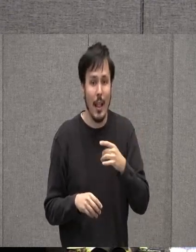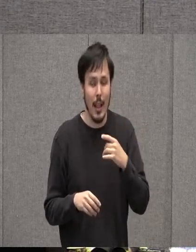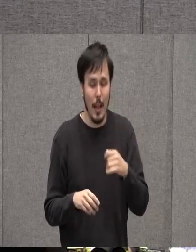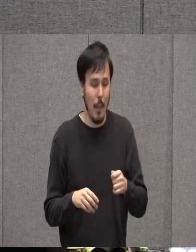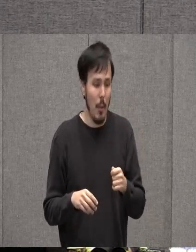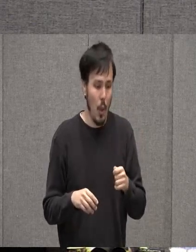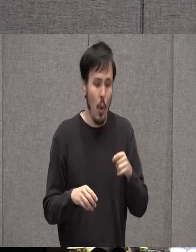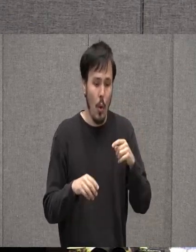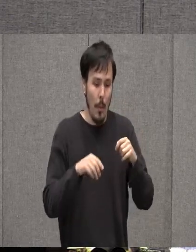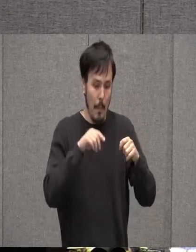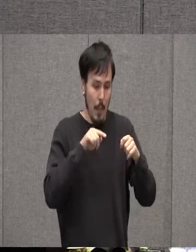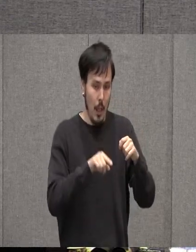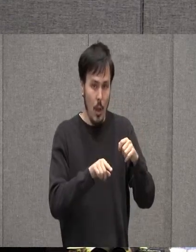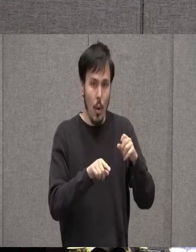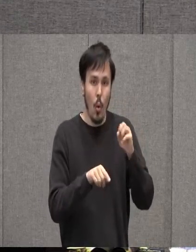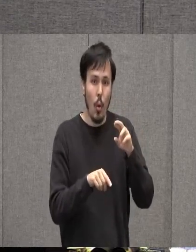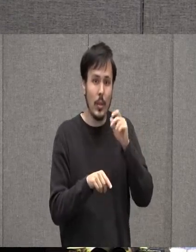but you can also blow them up here like this.